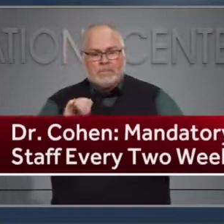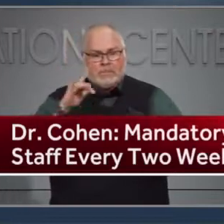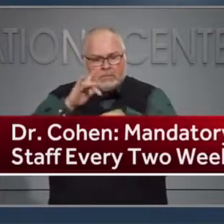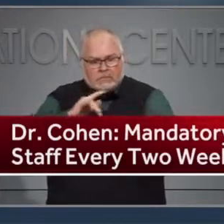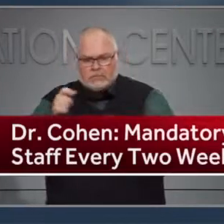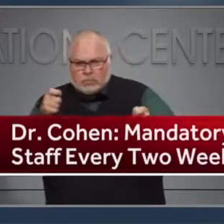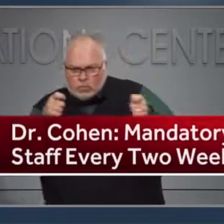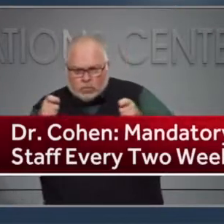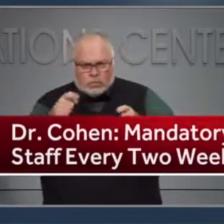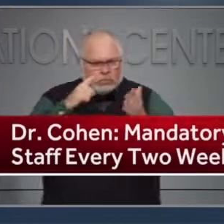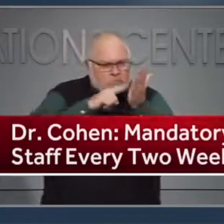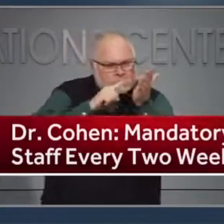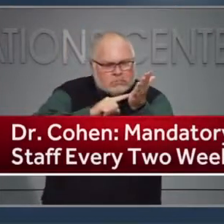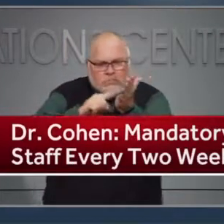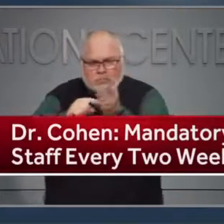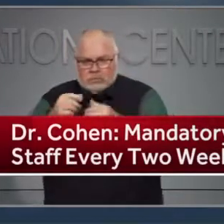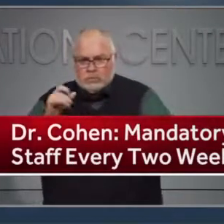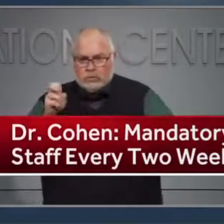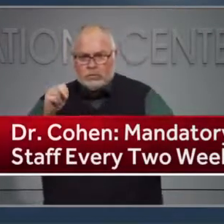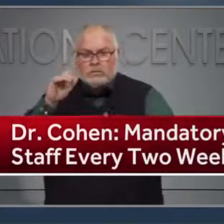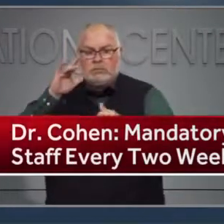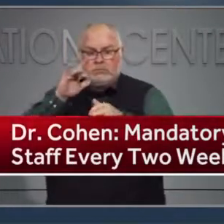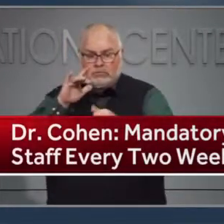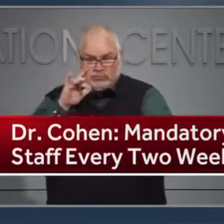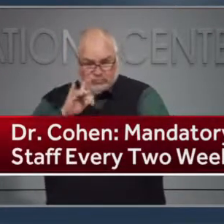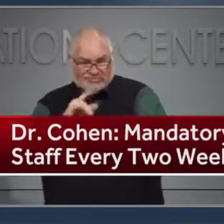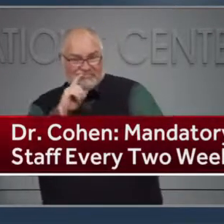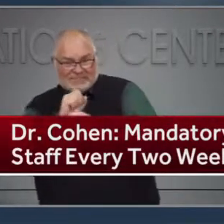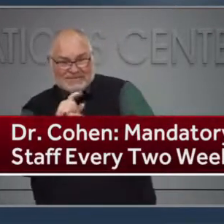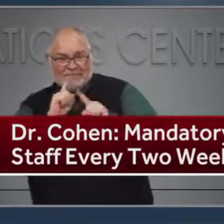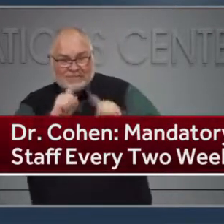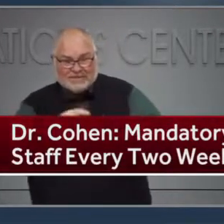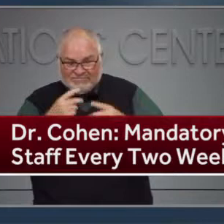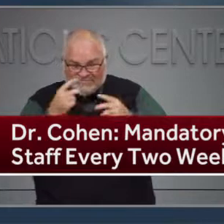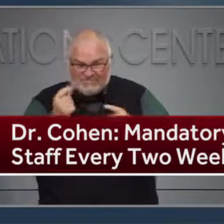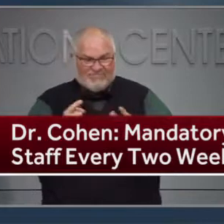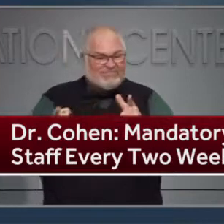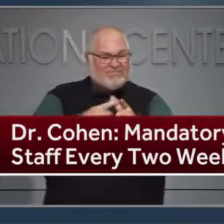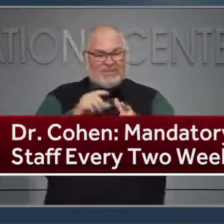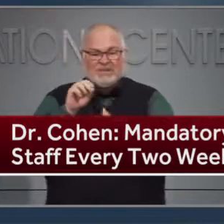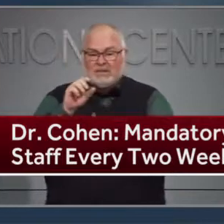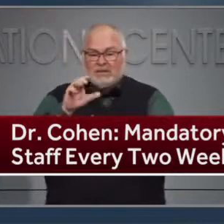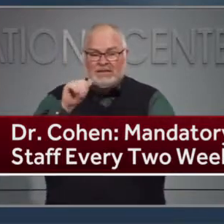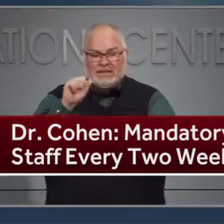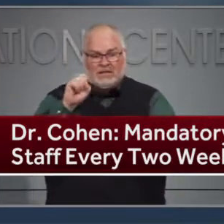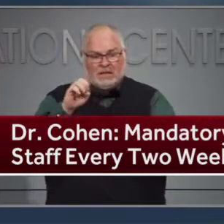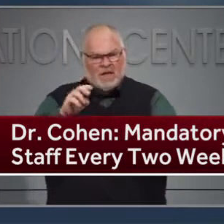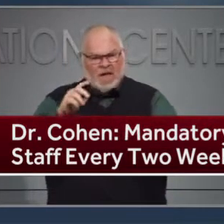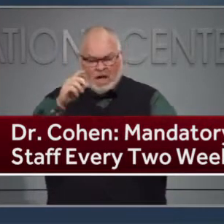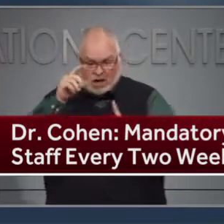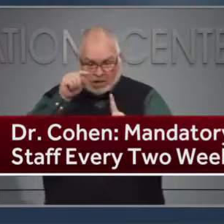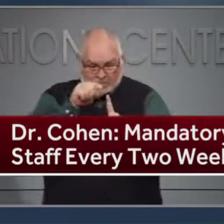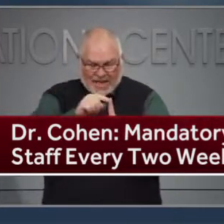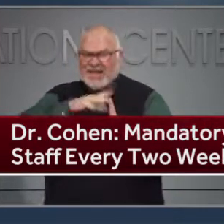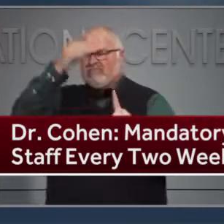WE ARE PROVIDING TIMELY INSPECTIONS OF EVERY NURSING HOME THAT HAS HAD ITS FIRST CASE.